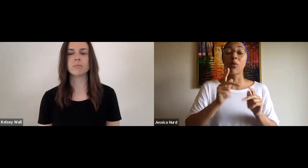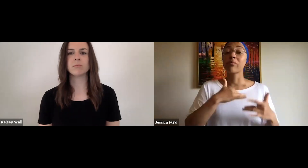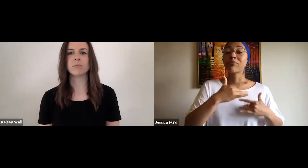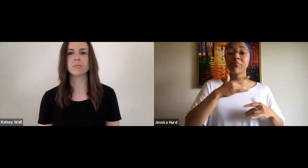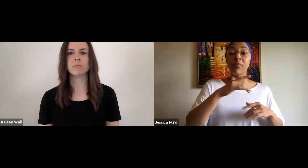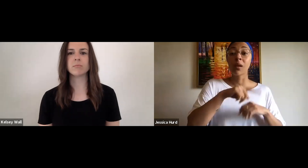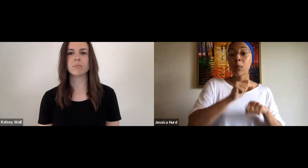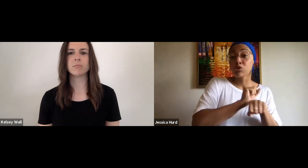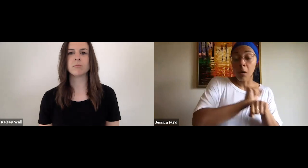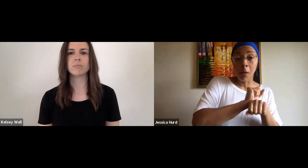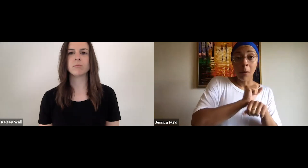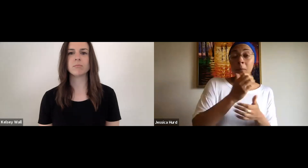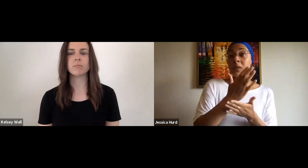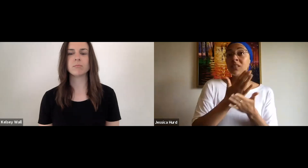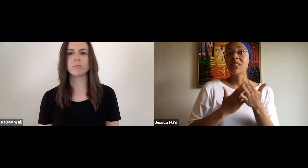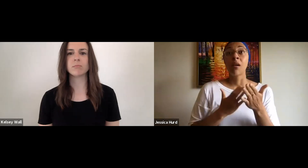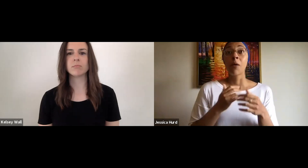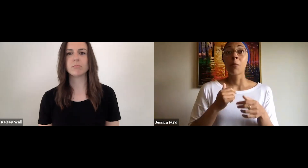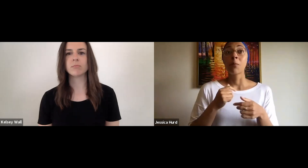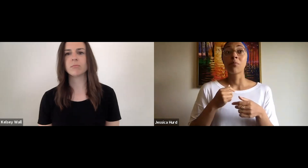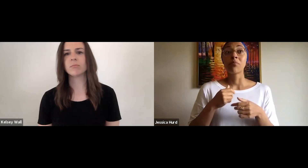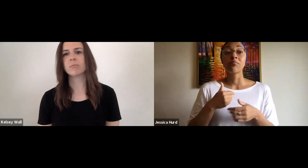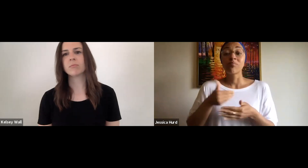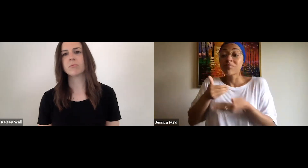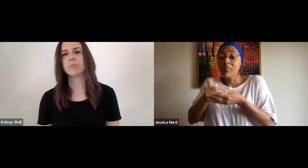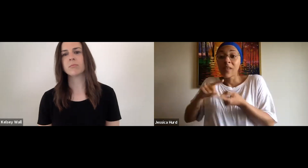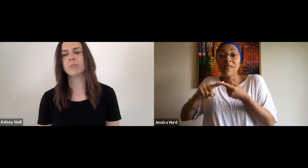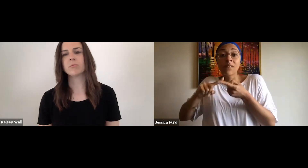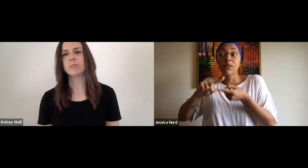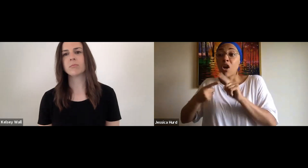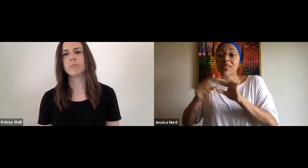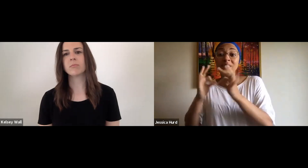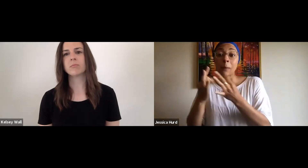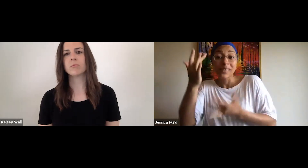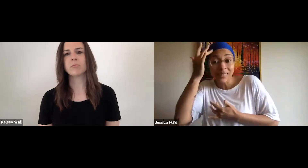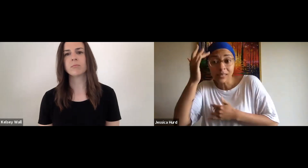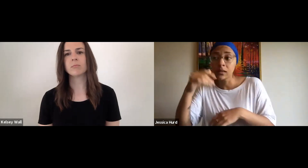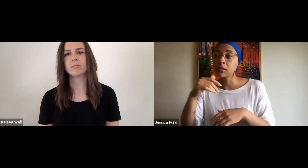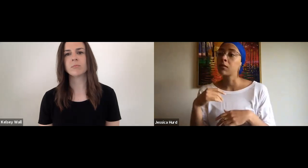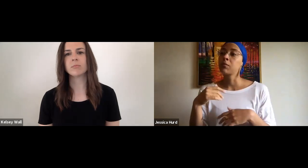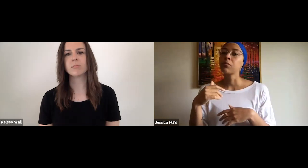the impacts on all of the people around us, including ourselves, during this time.